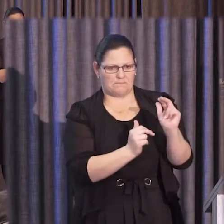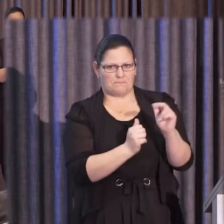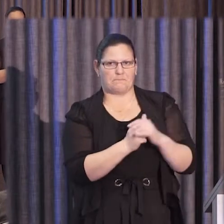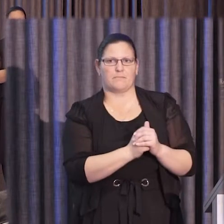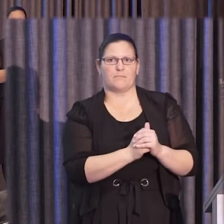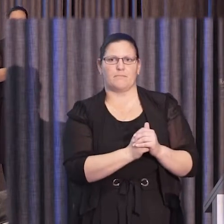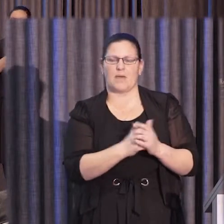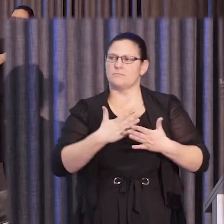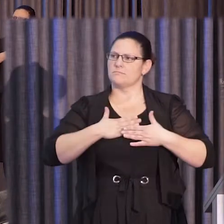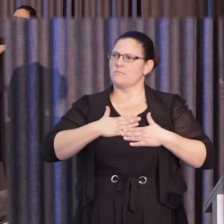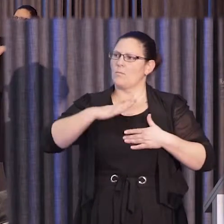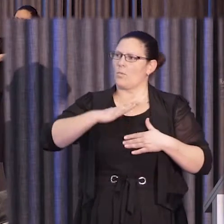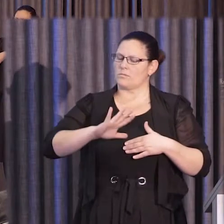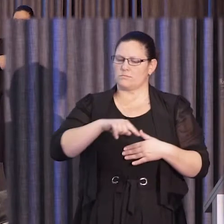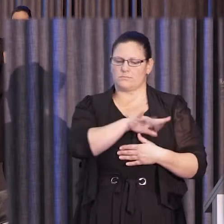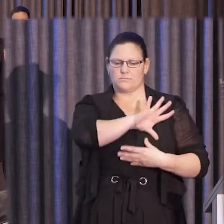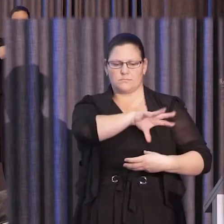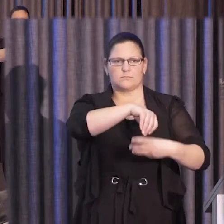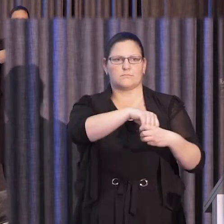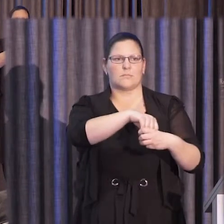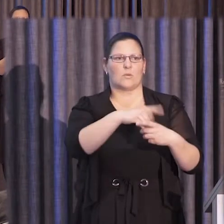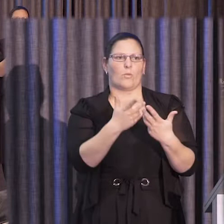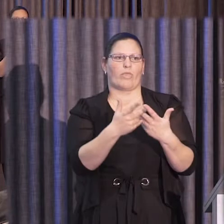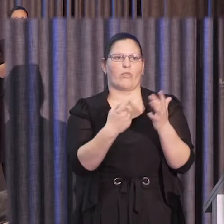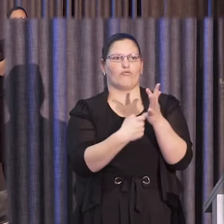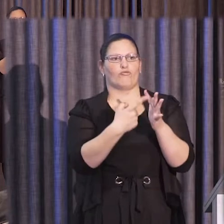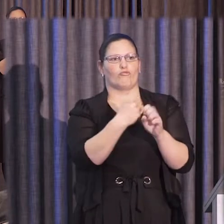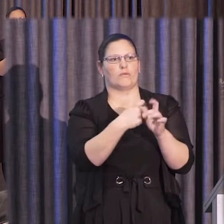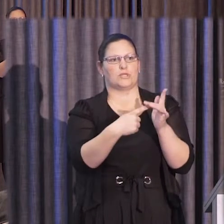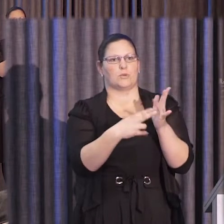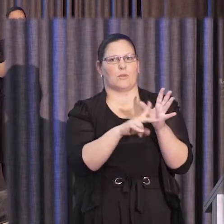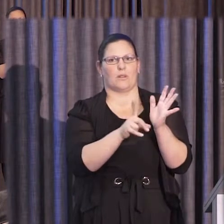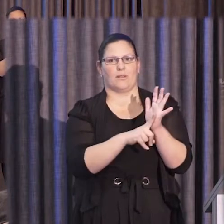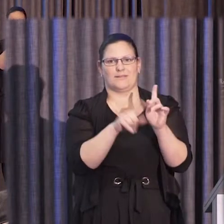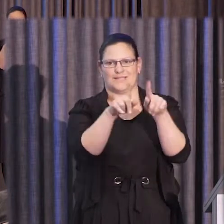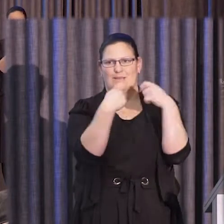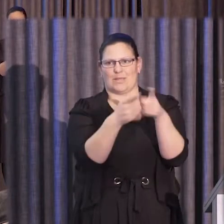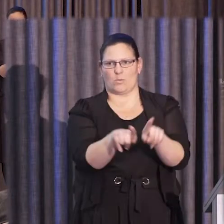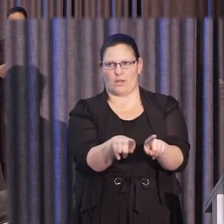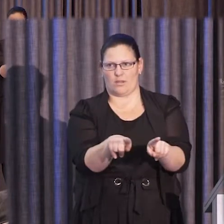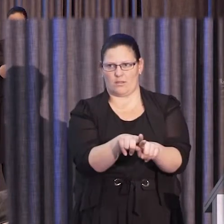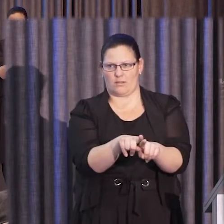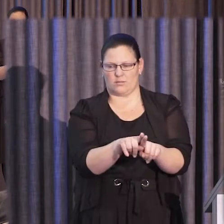that it's embedded in the regional teams, so it's not just a piece of paper, it's actually something that guides what we do in practice,